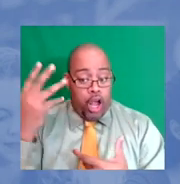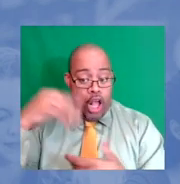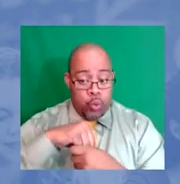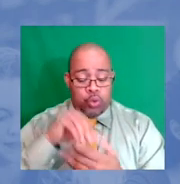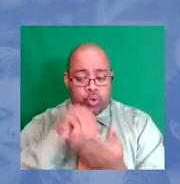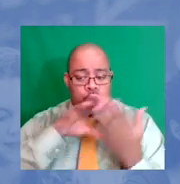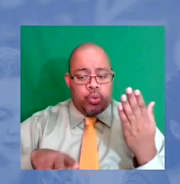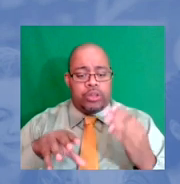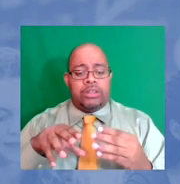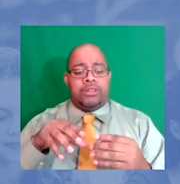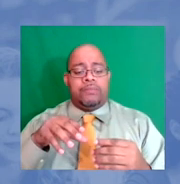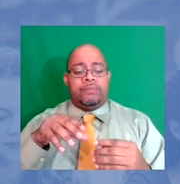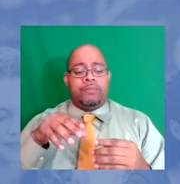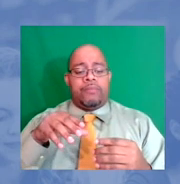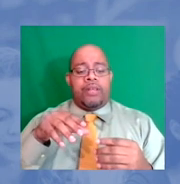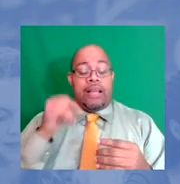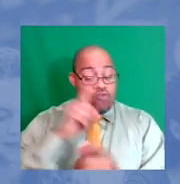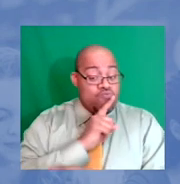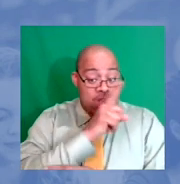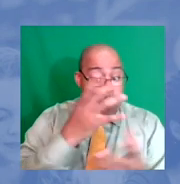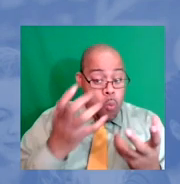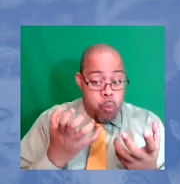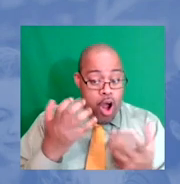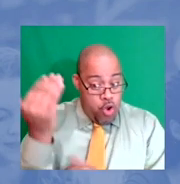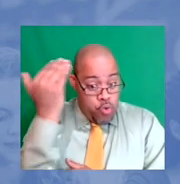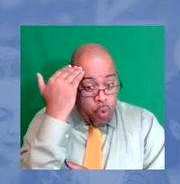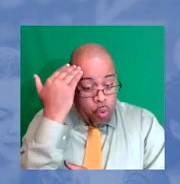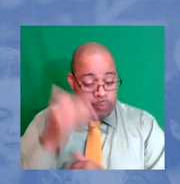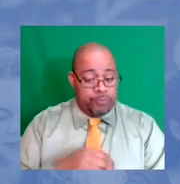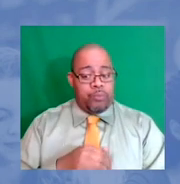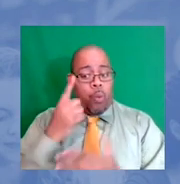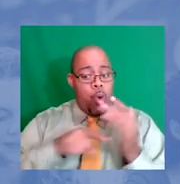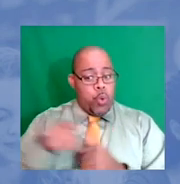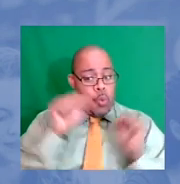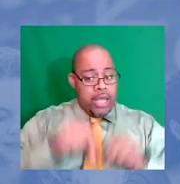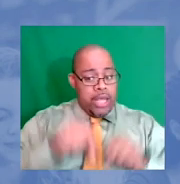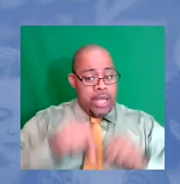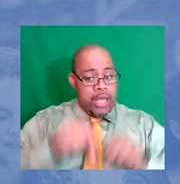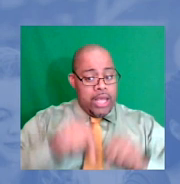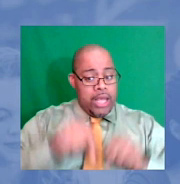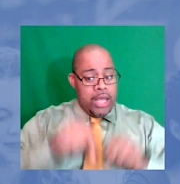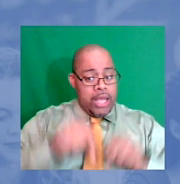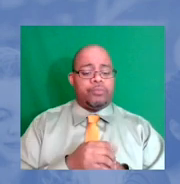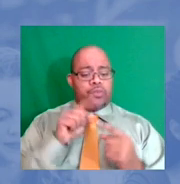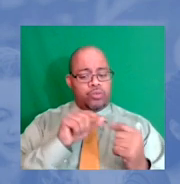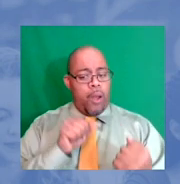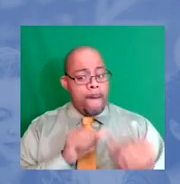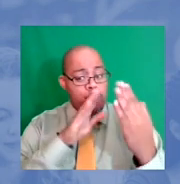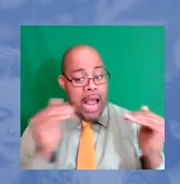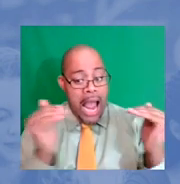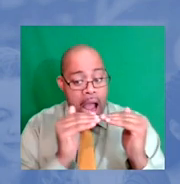IF YOU REALLY WANT TO KNOW WHAT YOU CAN DO TO APPROACH EQUITY AND UNDERSTAND IT, ASK